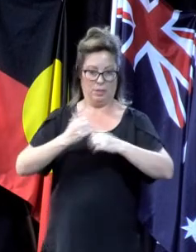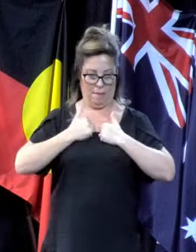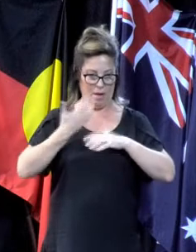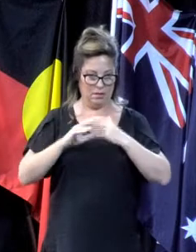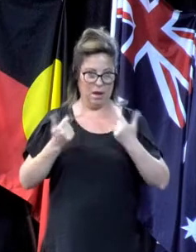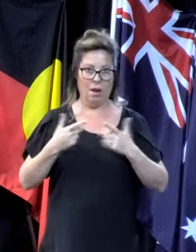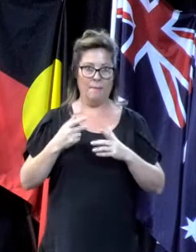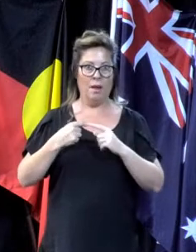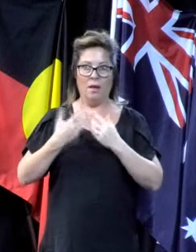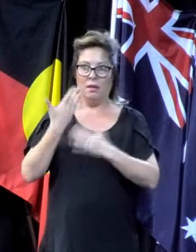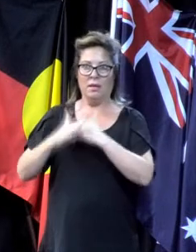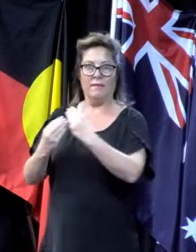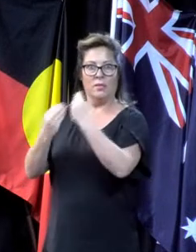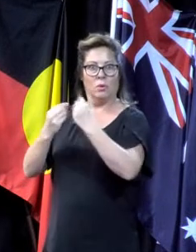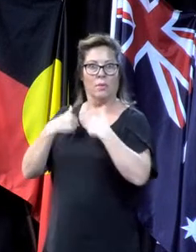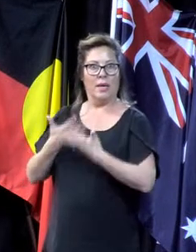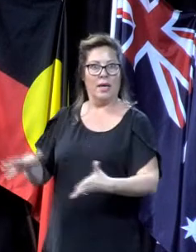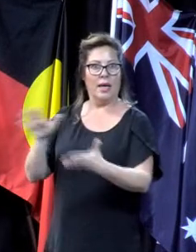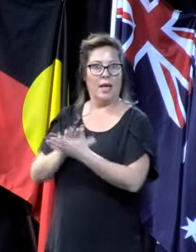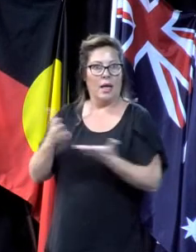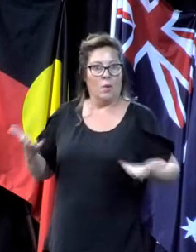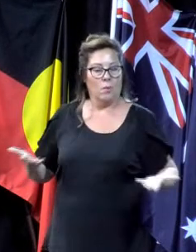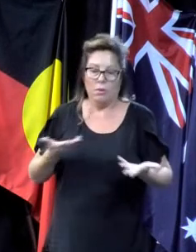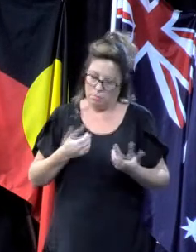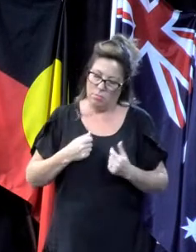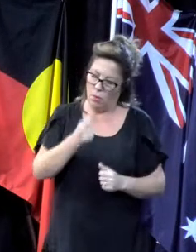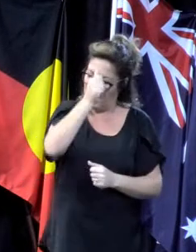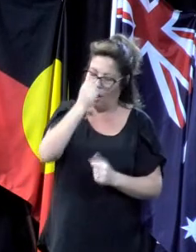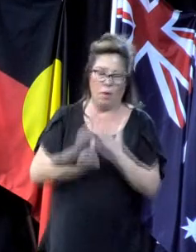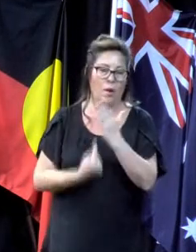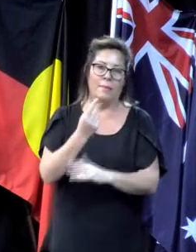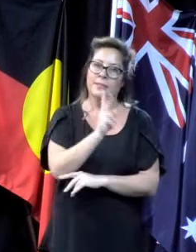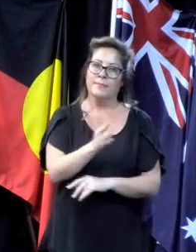So, for me, you know, about resourcing is not necessarily